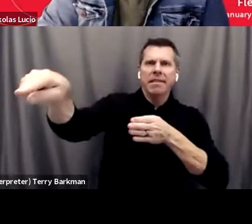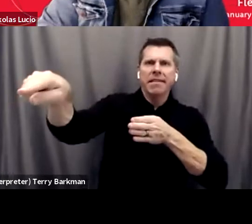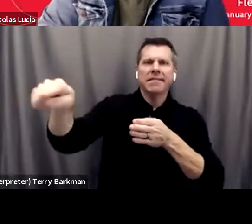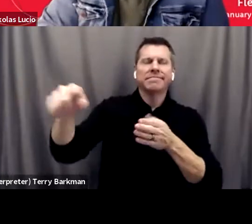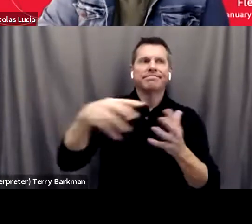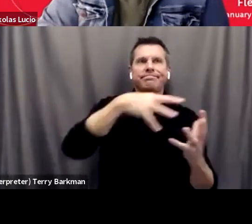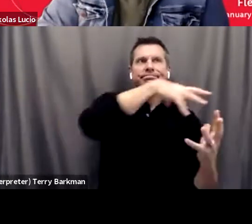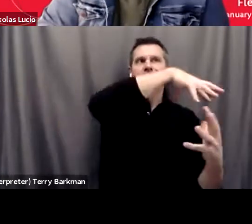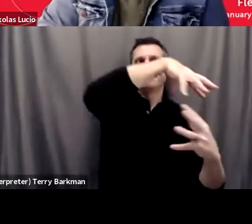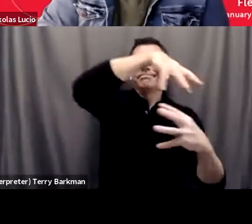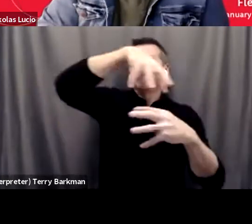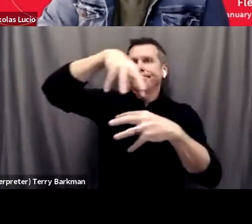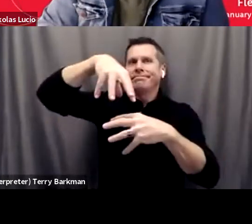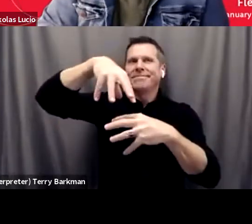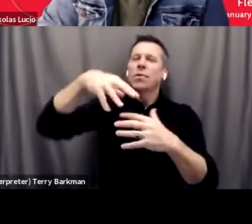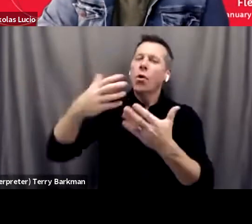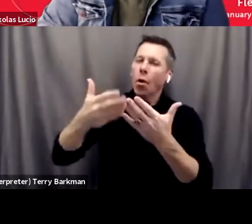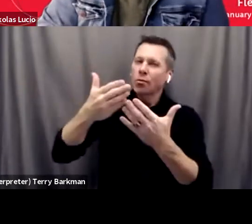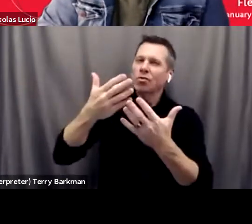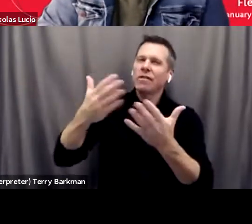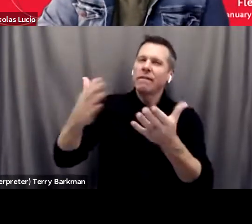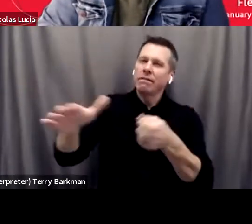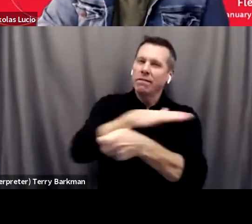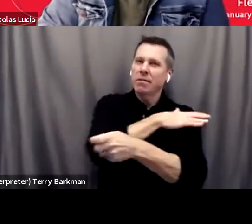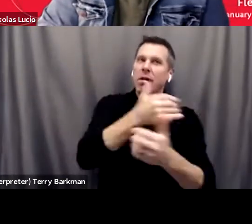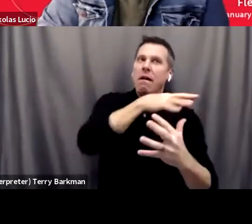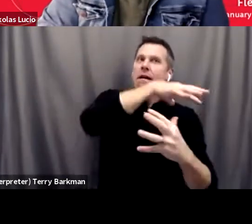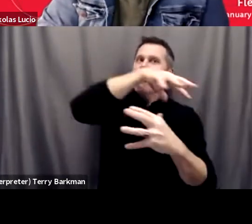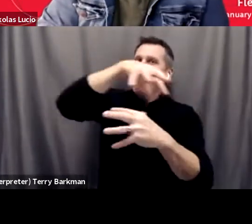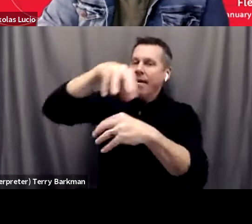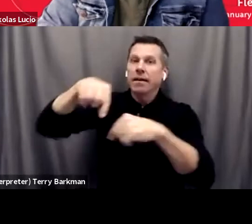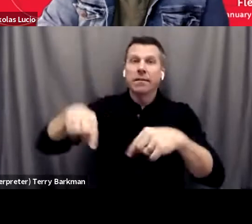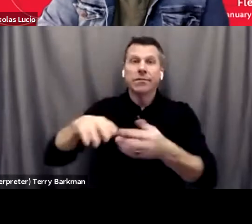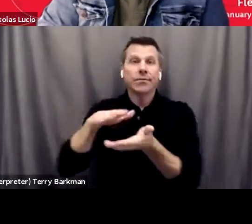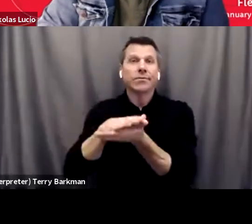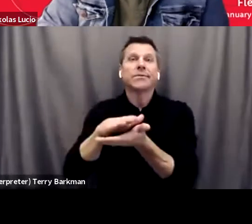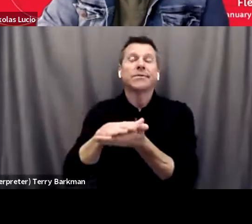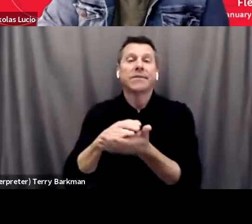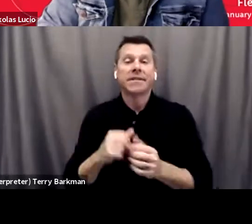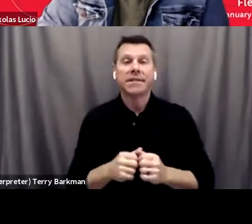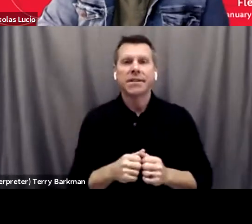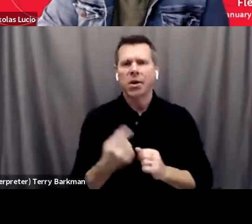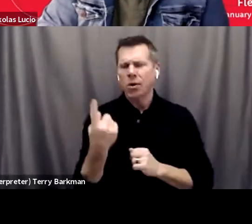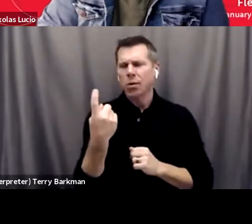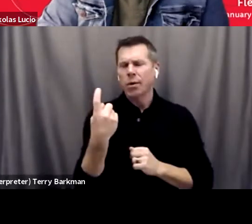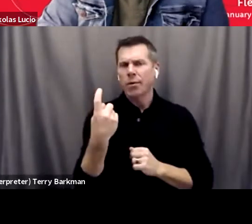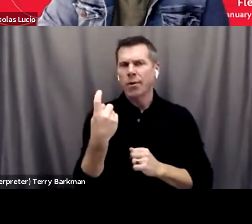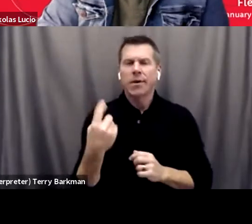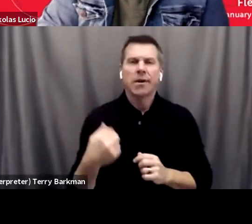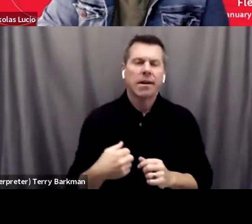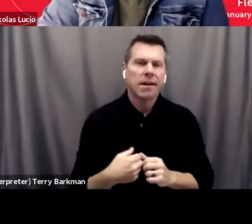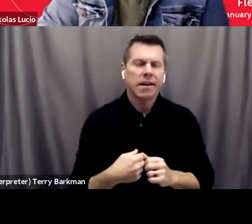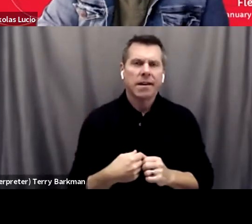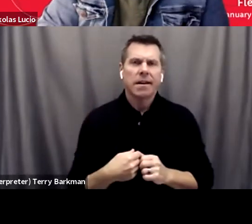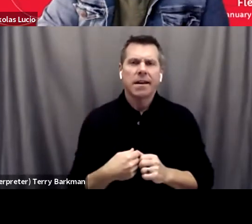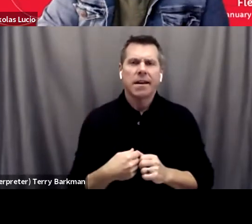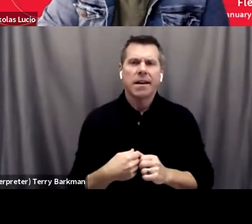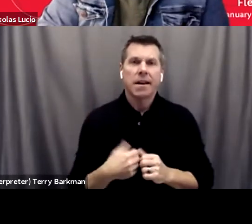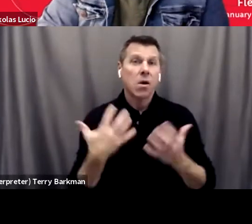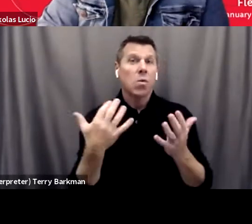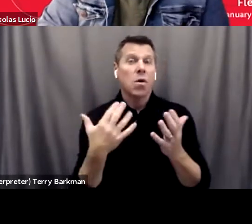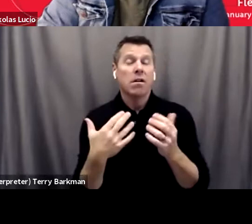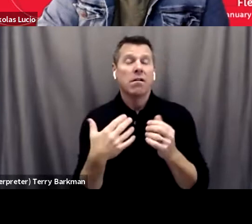implemented, but the way we're beginning to implement it here on campus. So one more thing that I wanted to go over. So basically,